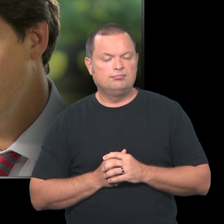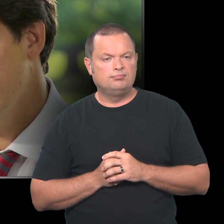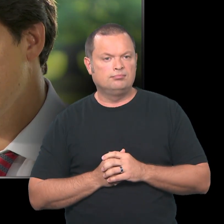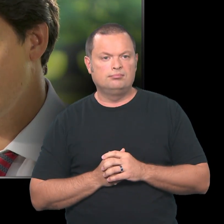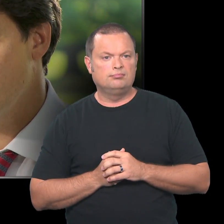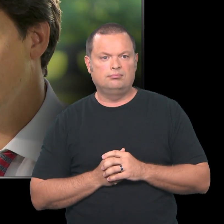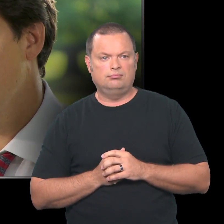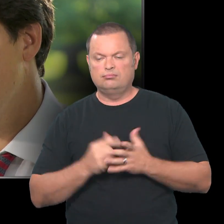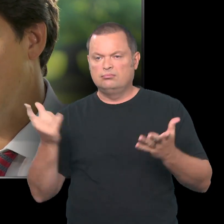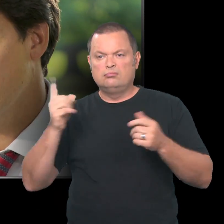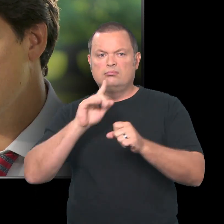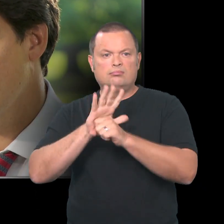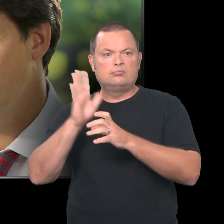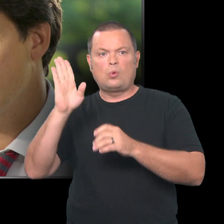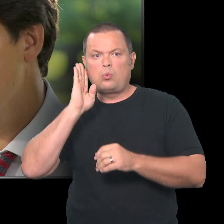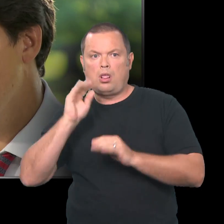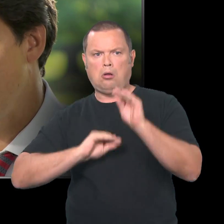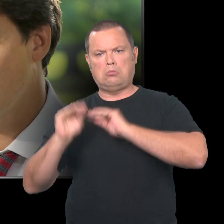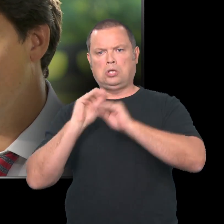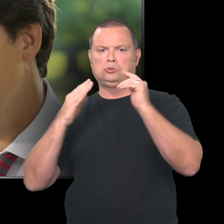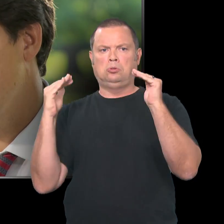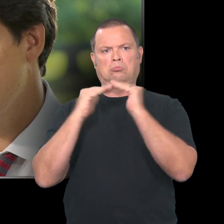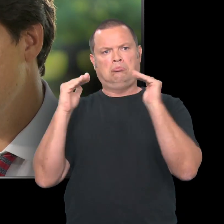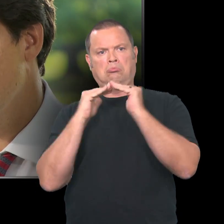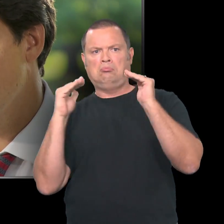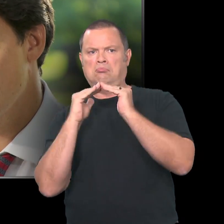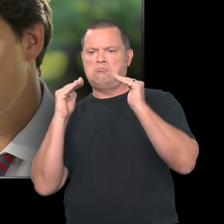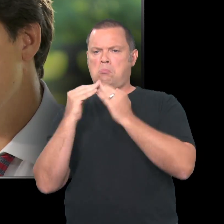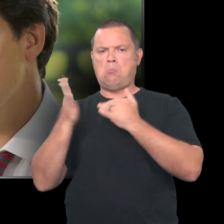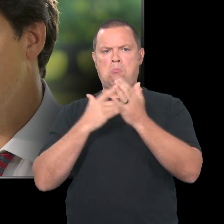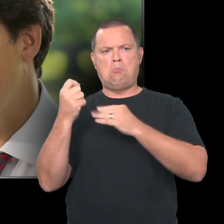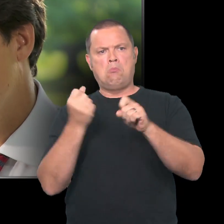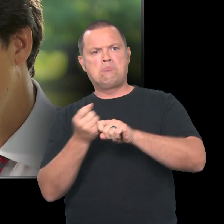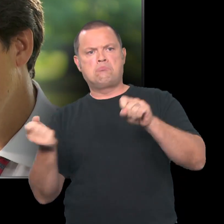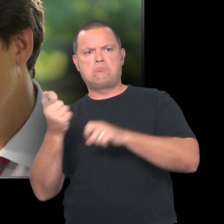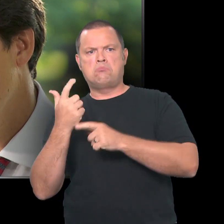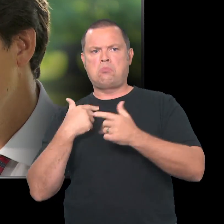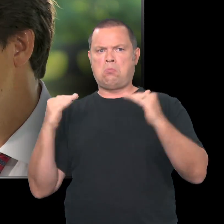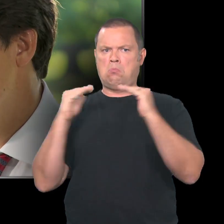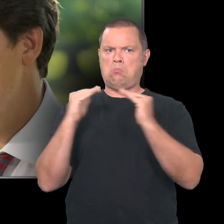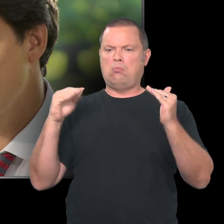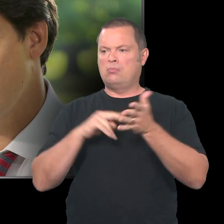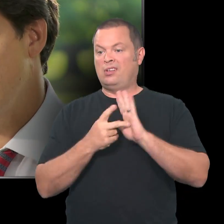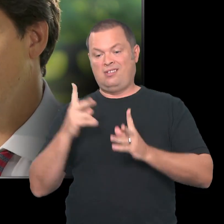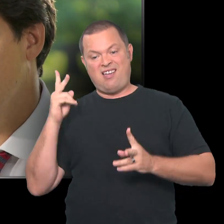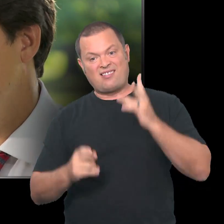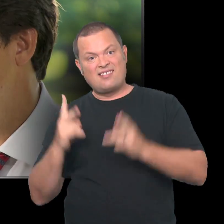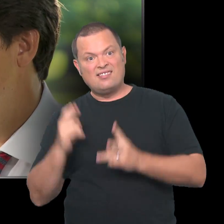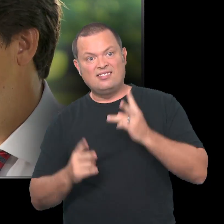with Mr. Harper's budget plan. Mr. Mulcair is committing to balancing the budget no matter what next year,